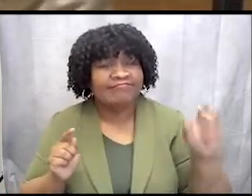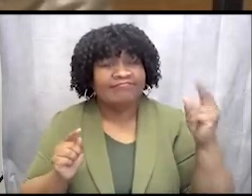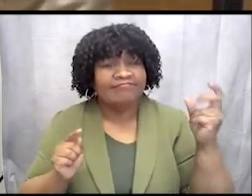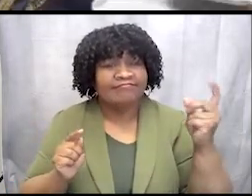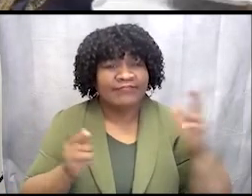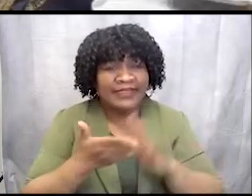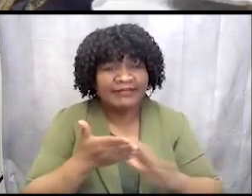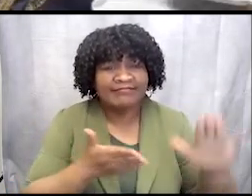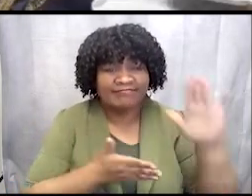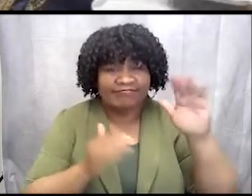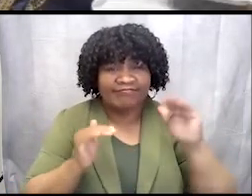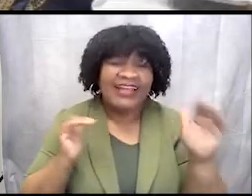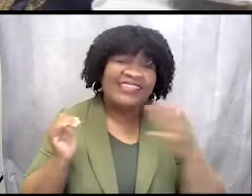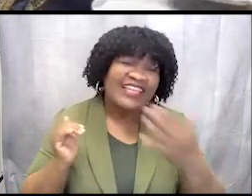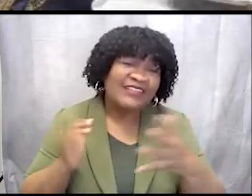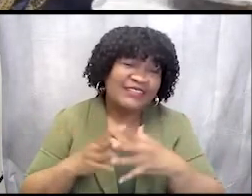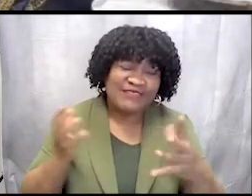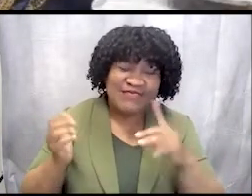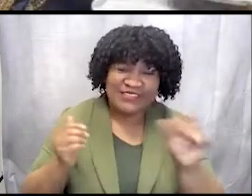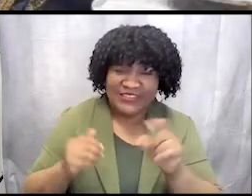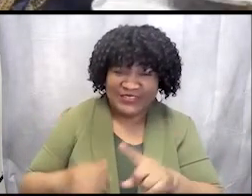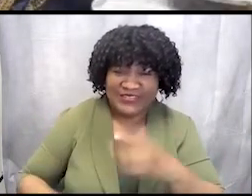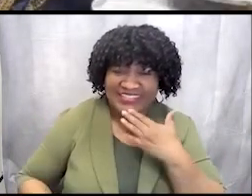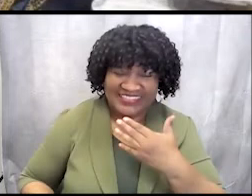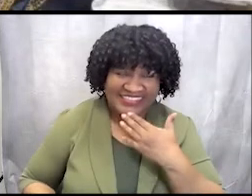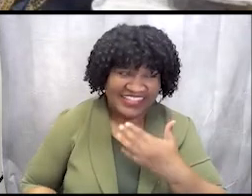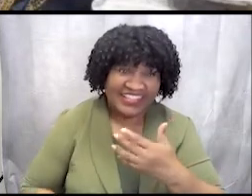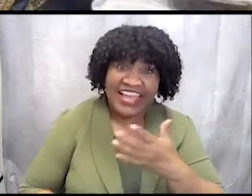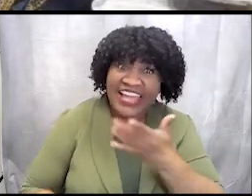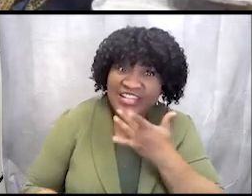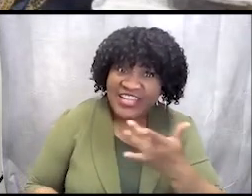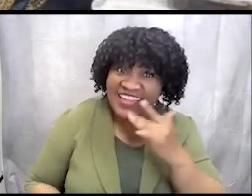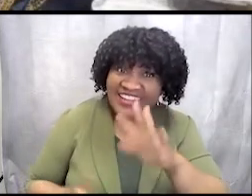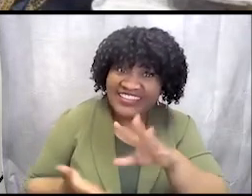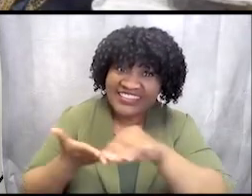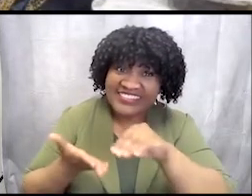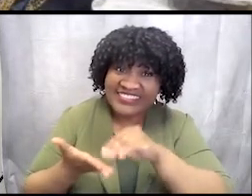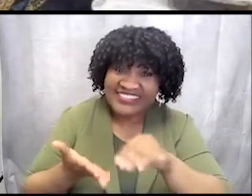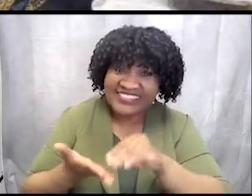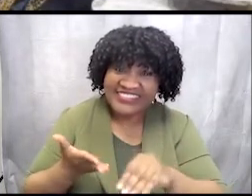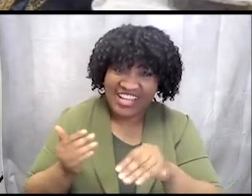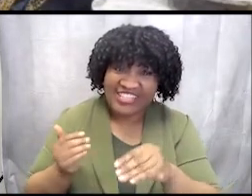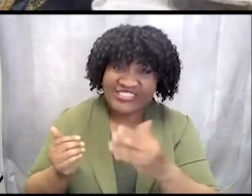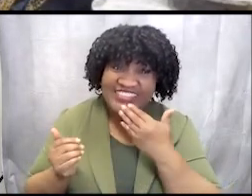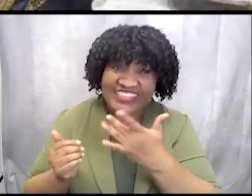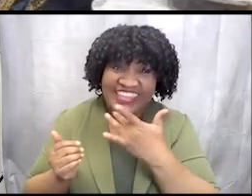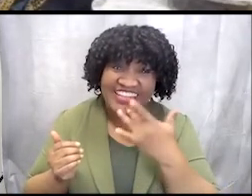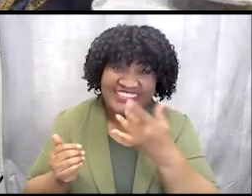So I thank you so much for that question and good luck in your pursuit of your doctorate as well.